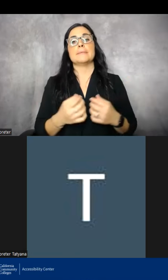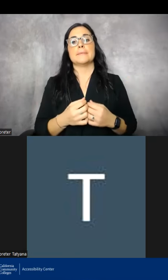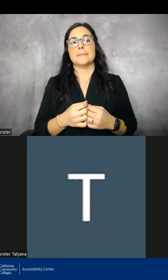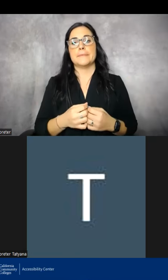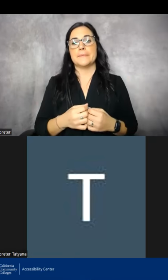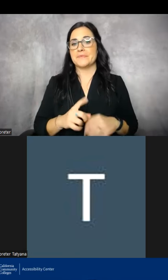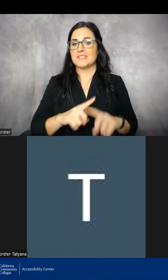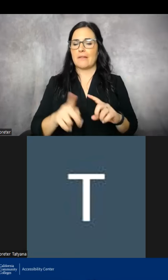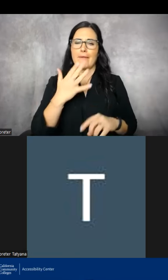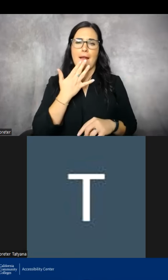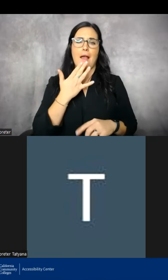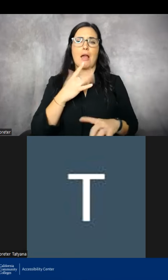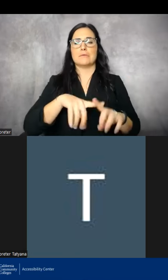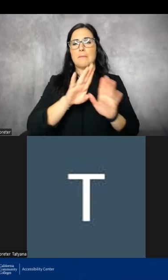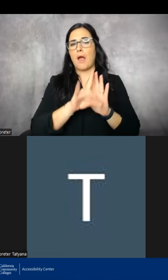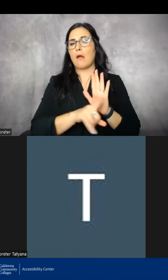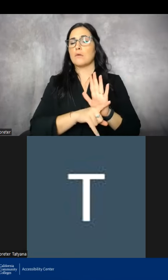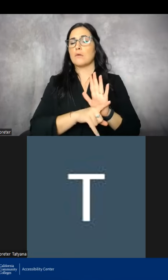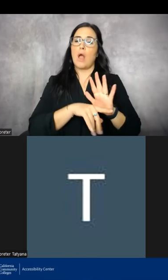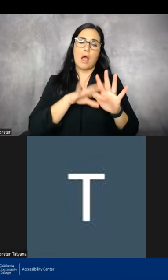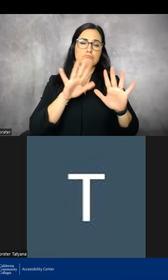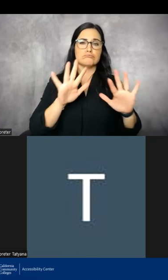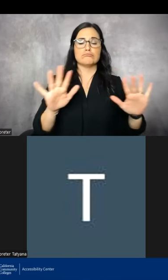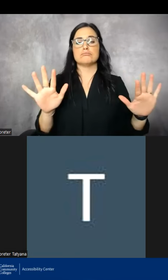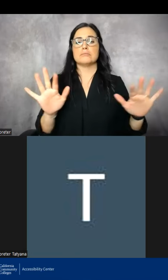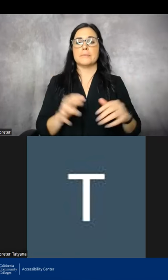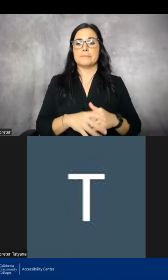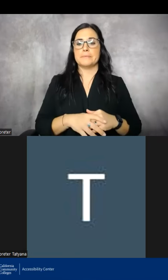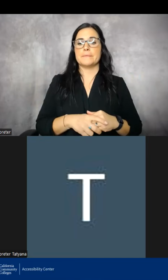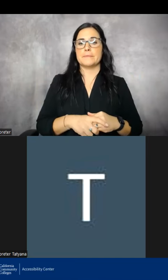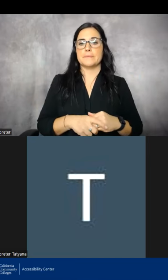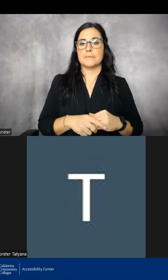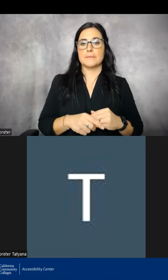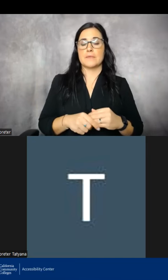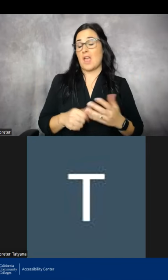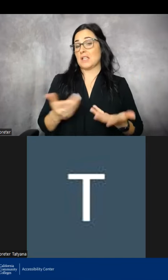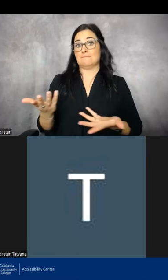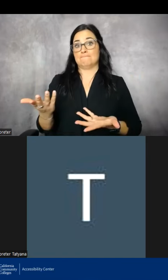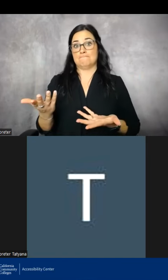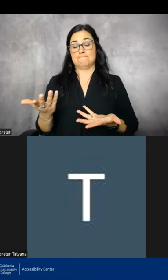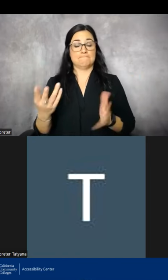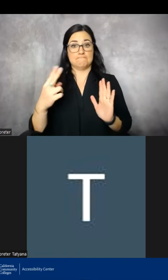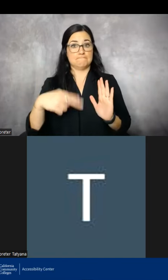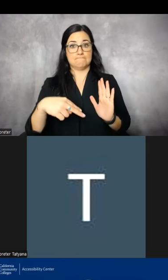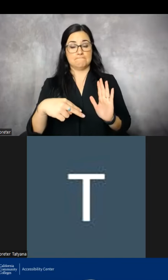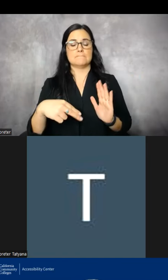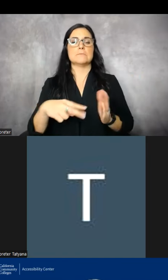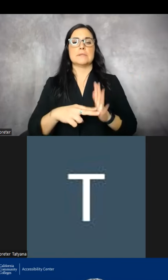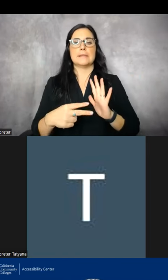and between background and colors is not met. Then I would say then, yes,